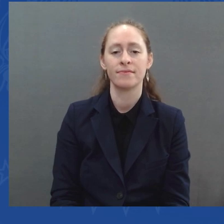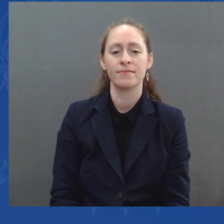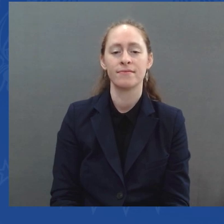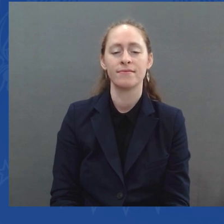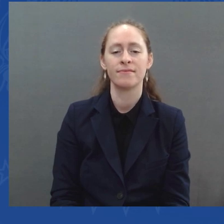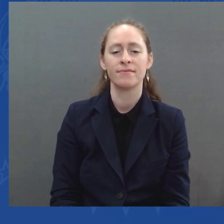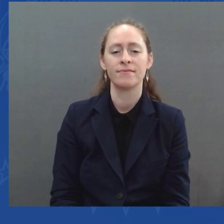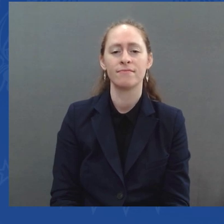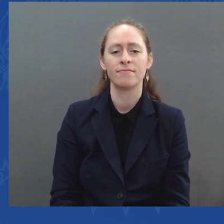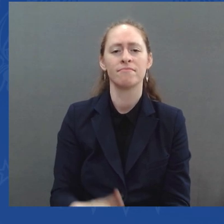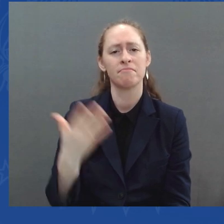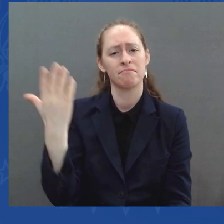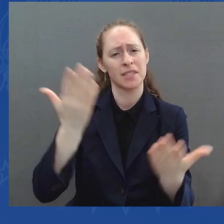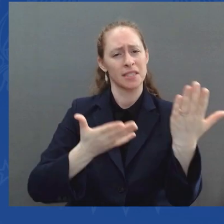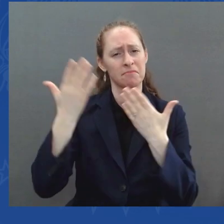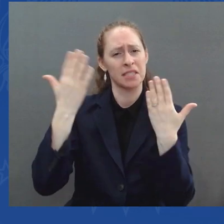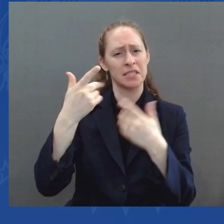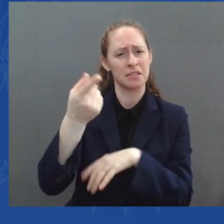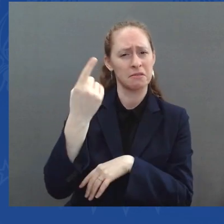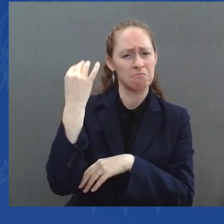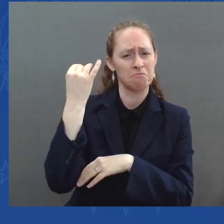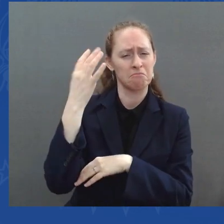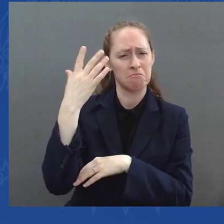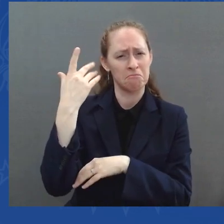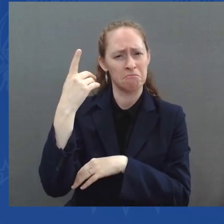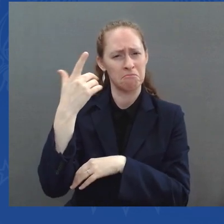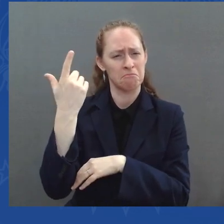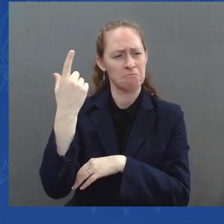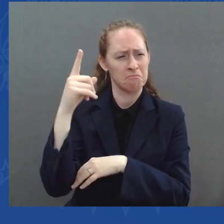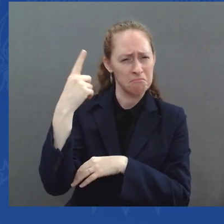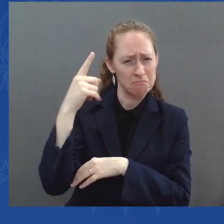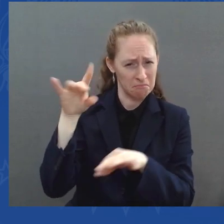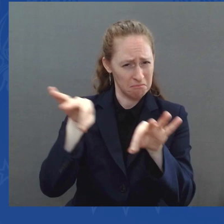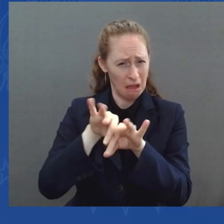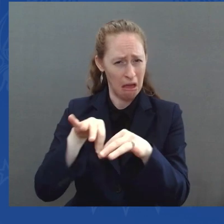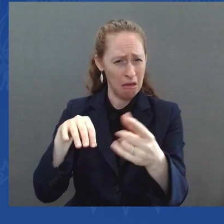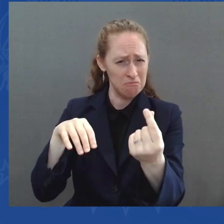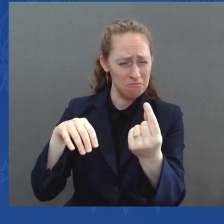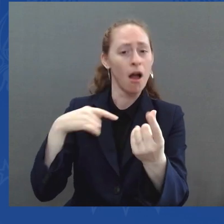More than 60 million Americans are enrolled in Medicare.